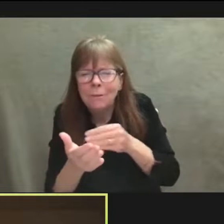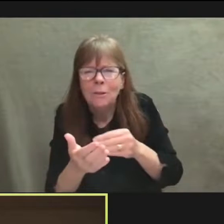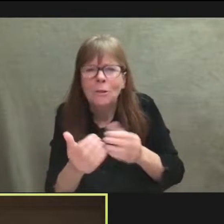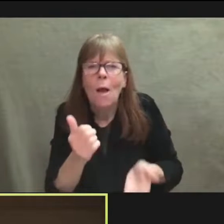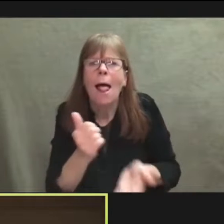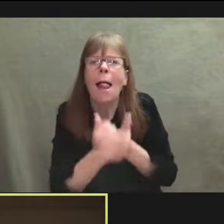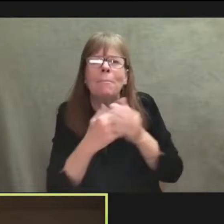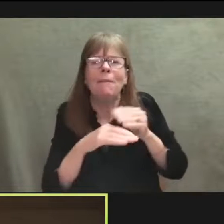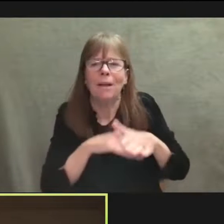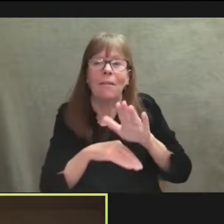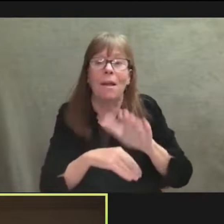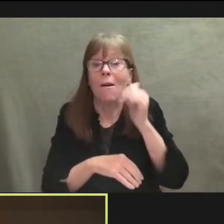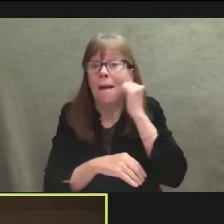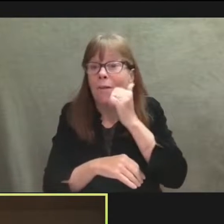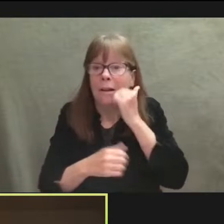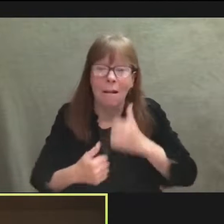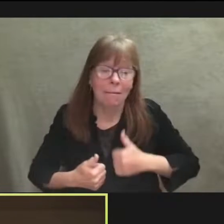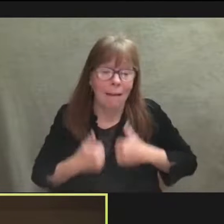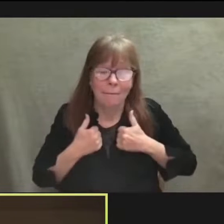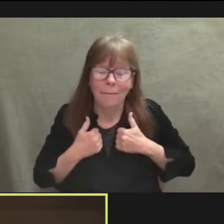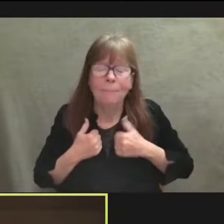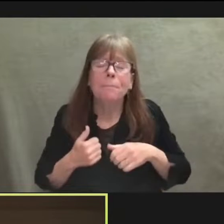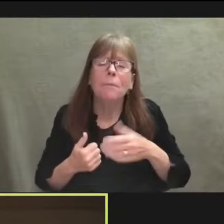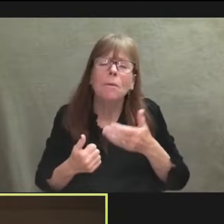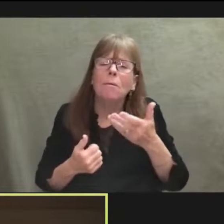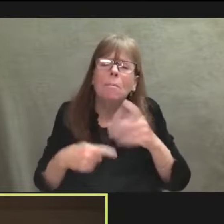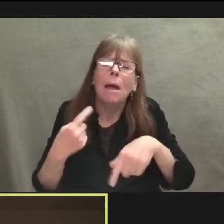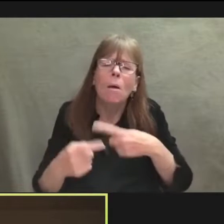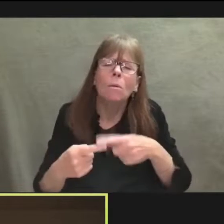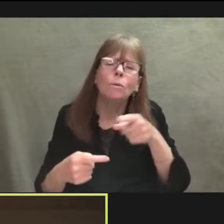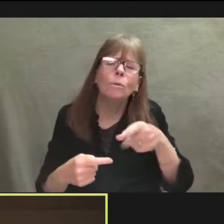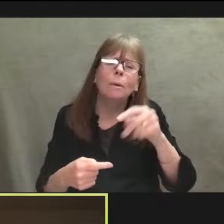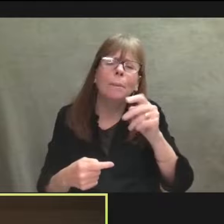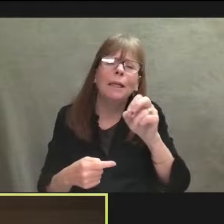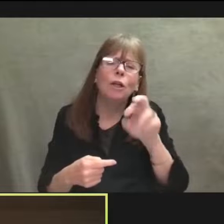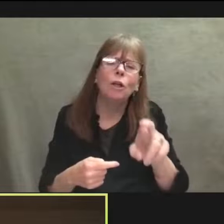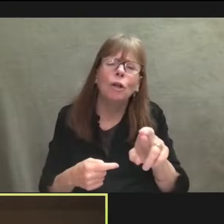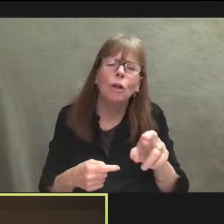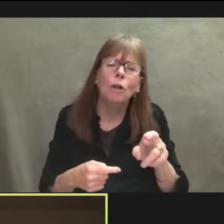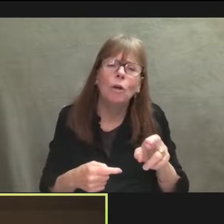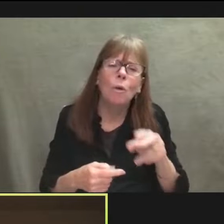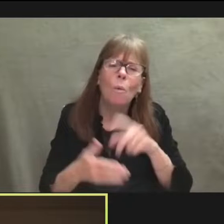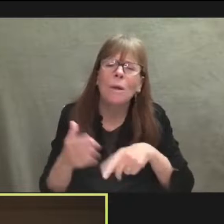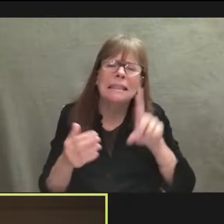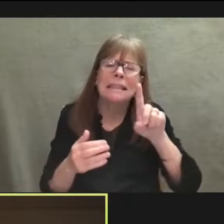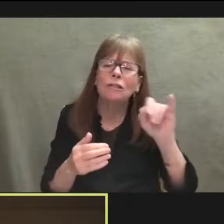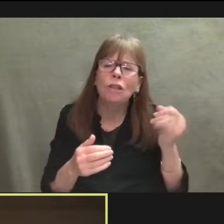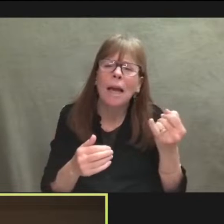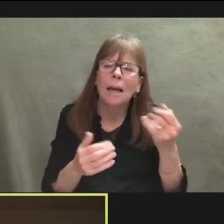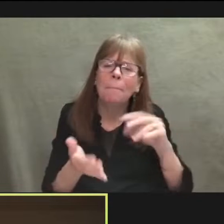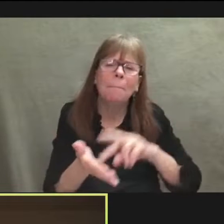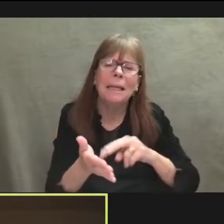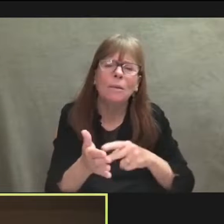So what about you, Peter, what does DJ (disability justice] mean to you, and what are some ways that